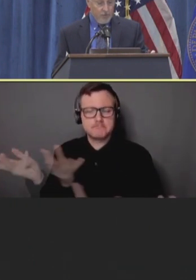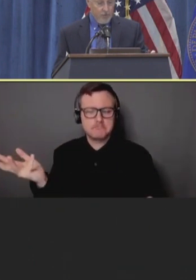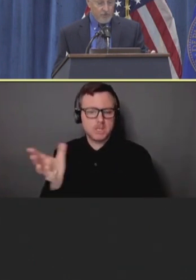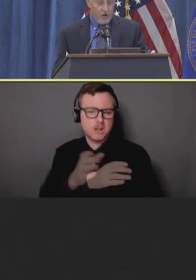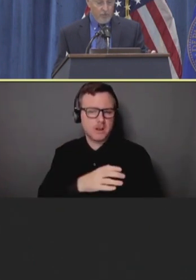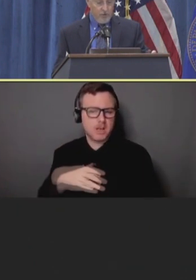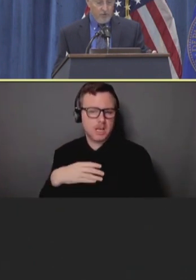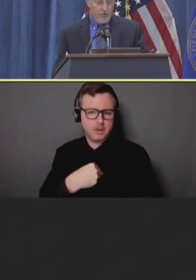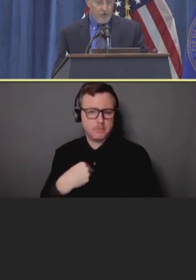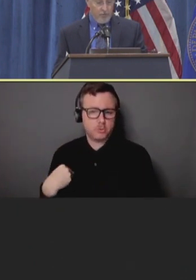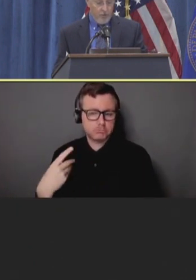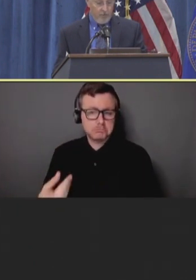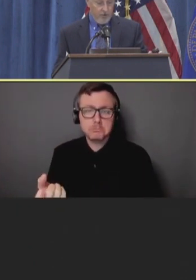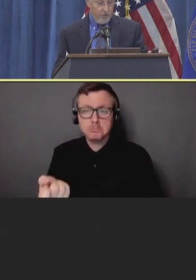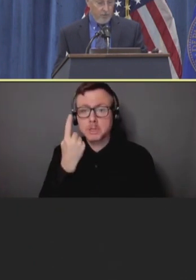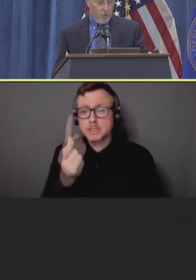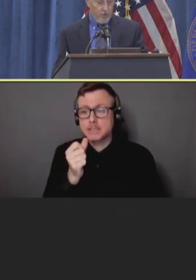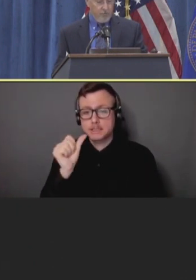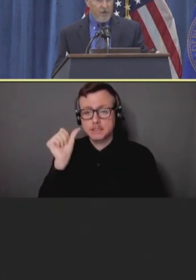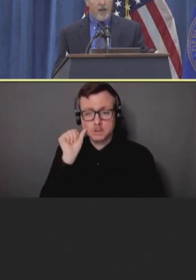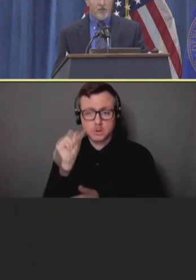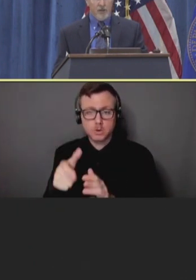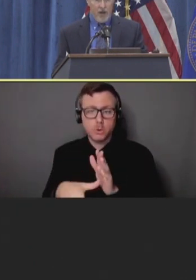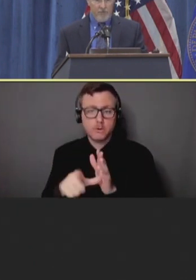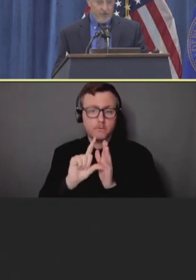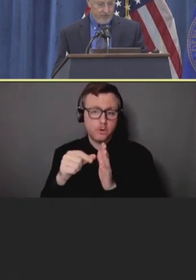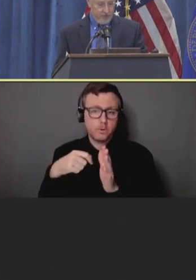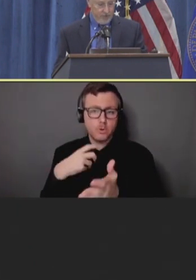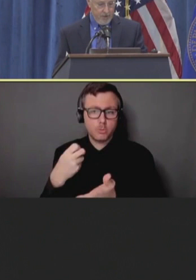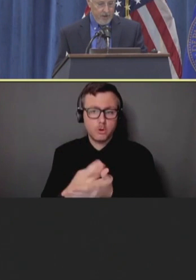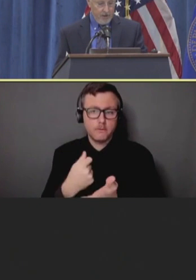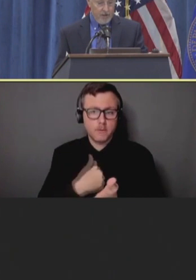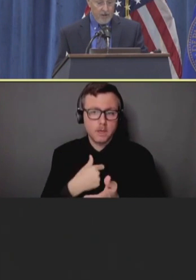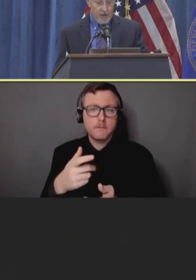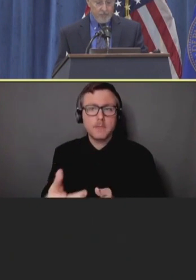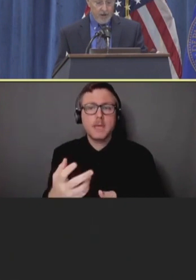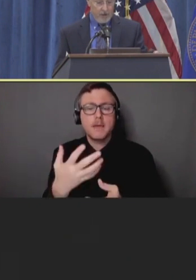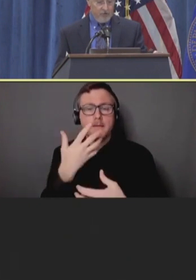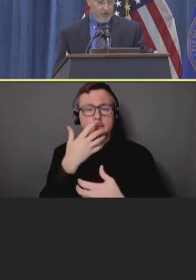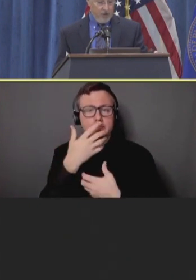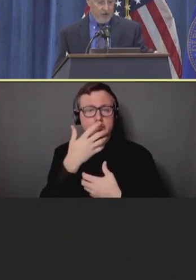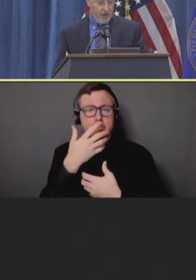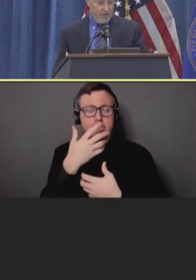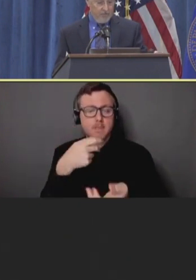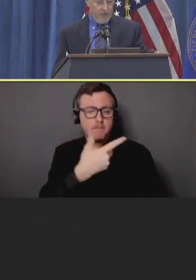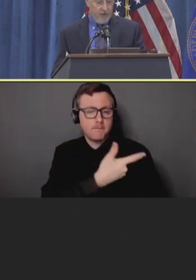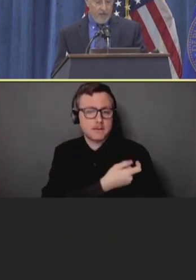We started with the review and approval of the report from our vaccine competence subcommittee led by Dr. John Dunn.